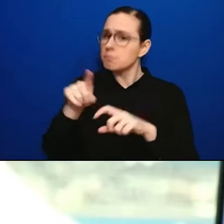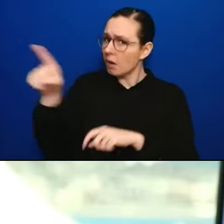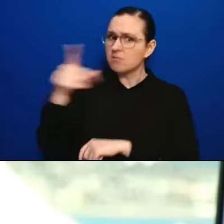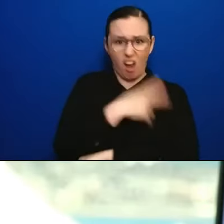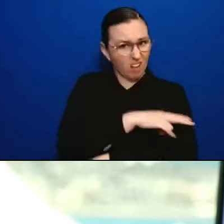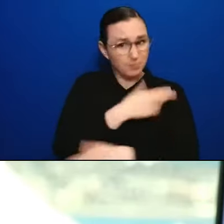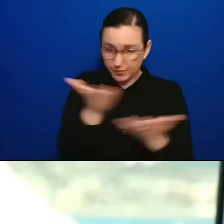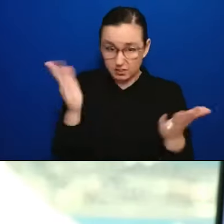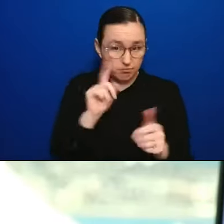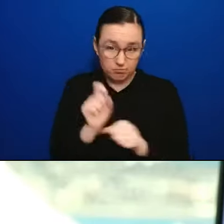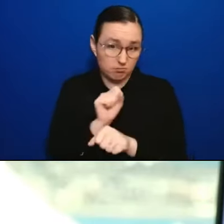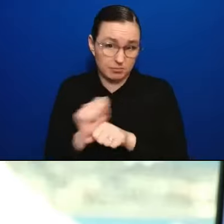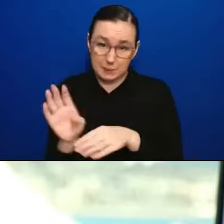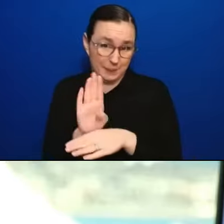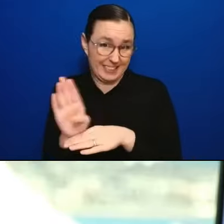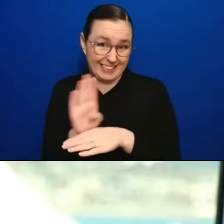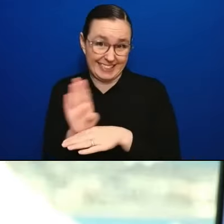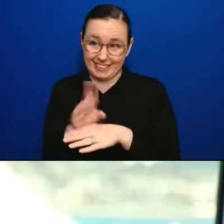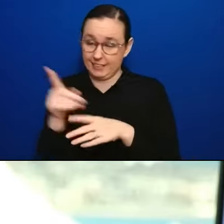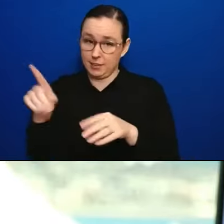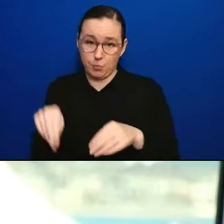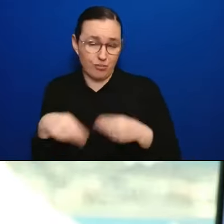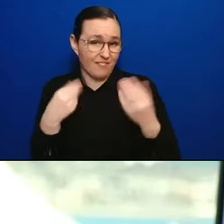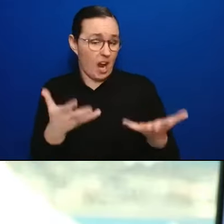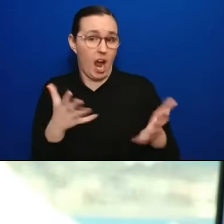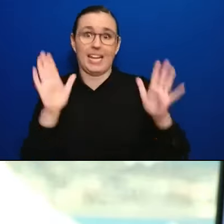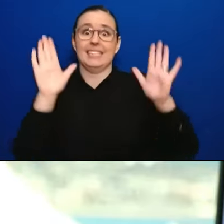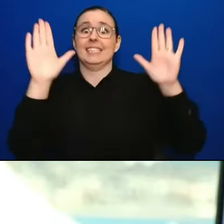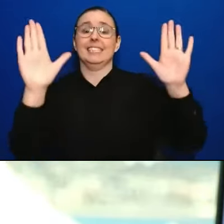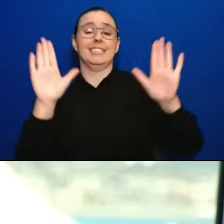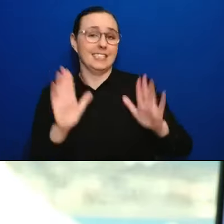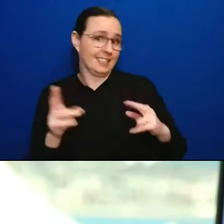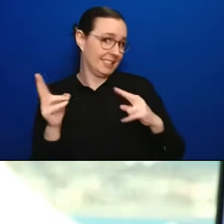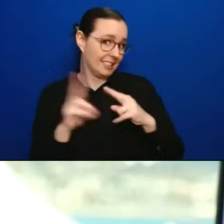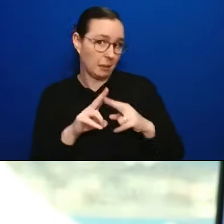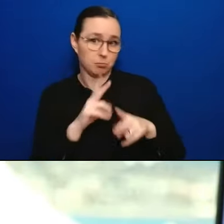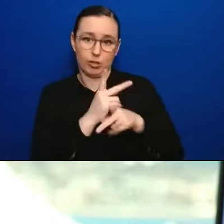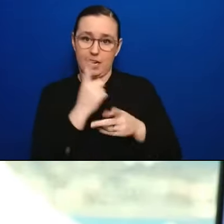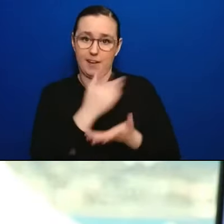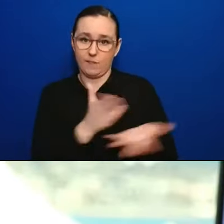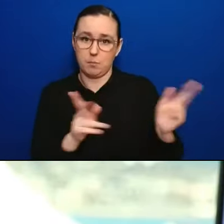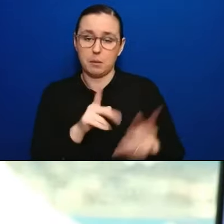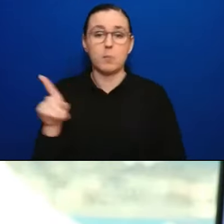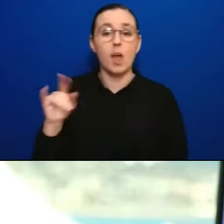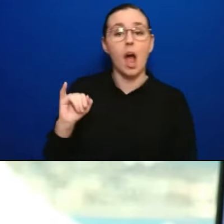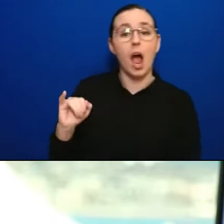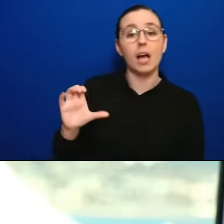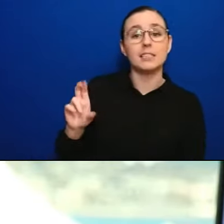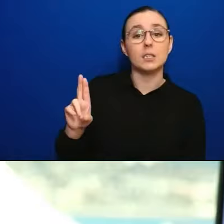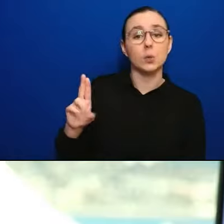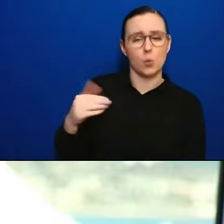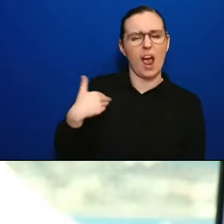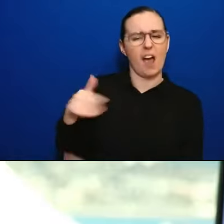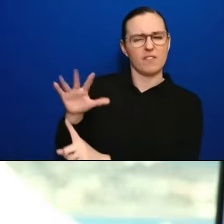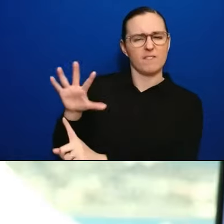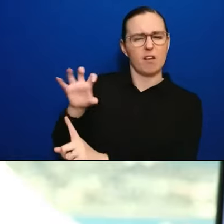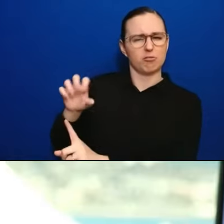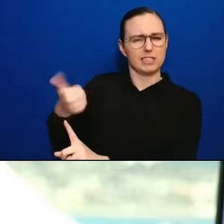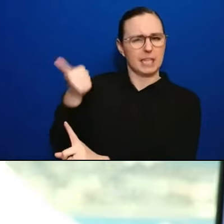level. Obviously the base and surge bed level. But it tells you that our hospitals are very busy. Providing exceptional care to a